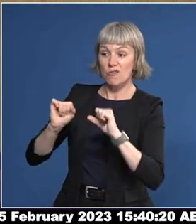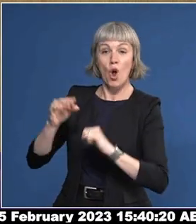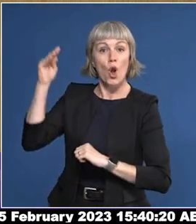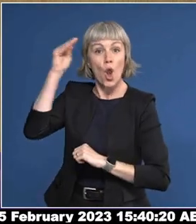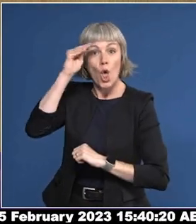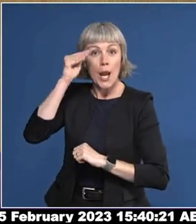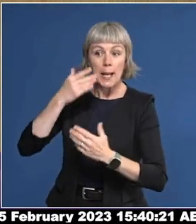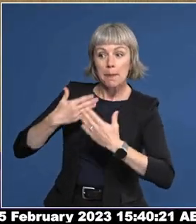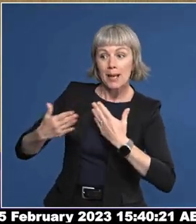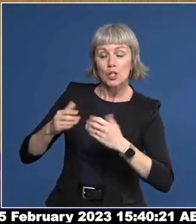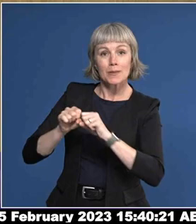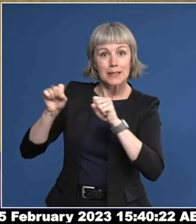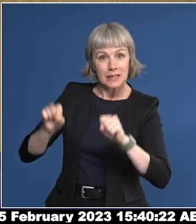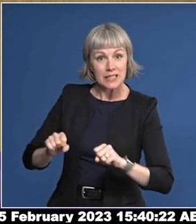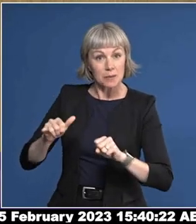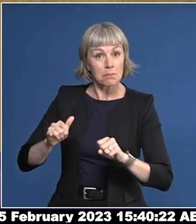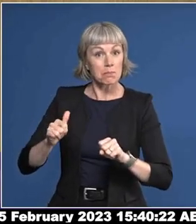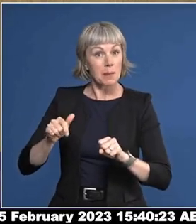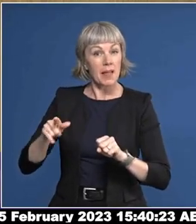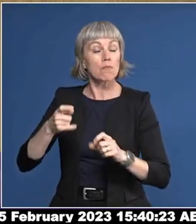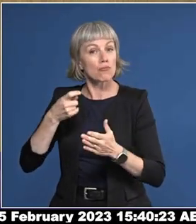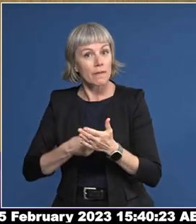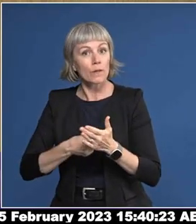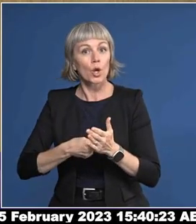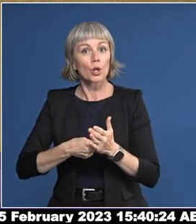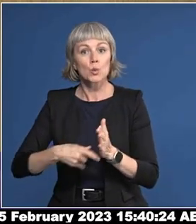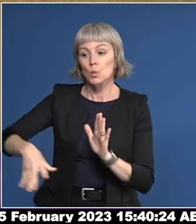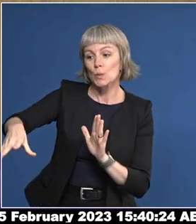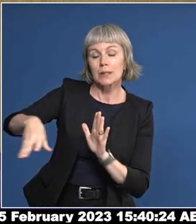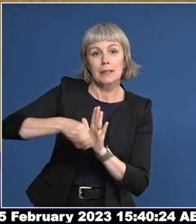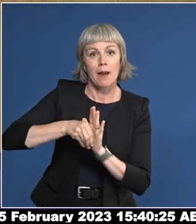host that on their own systems. Smaller places might want to access it directly from us.